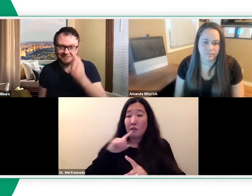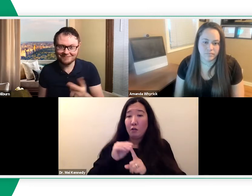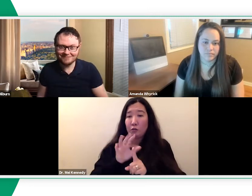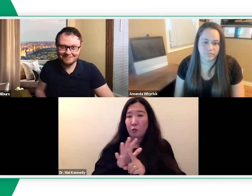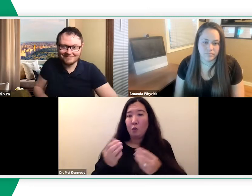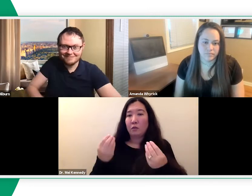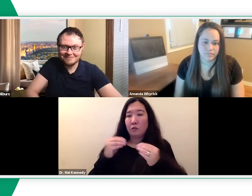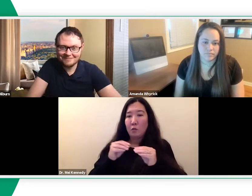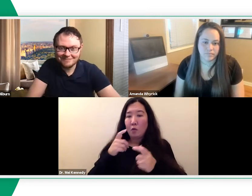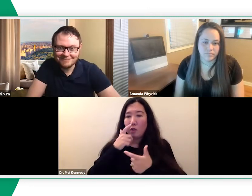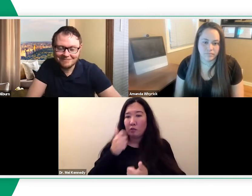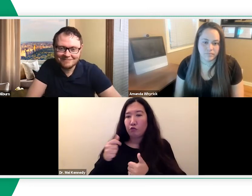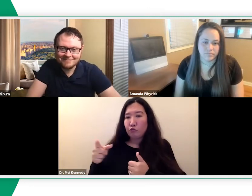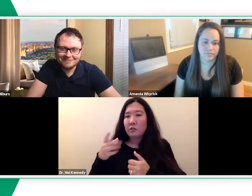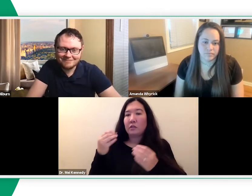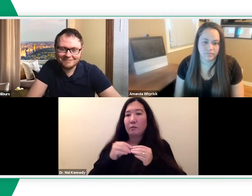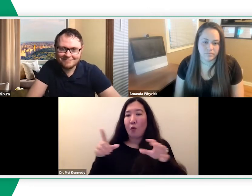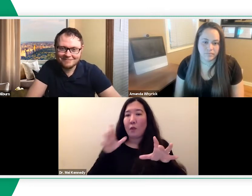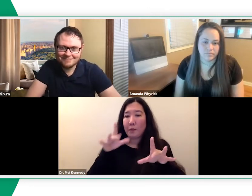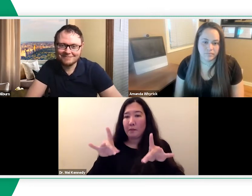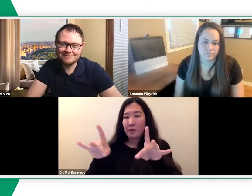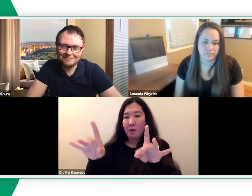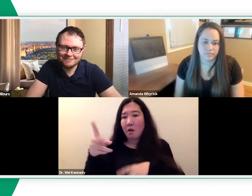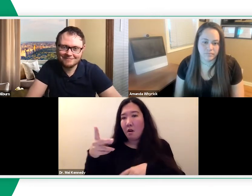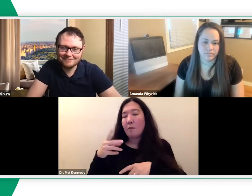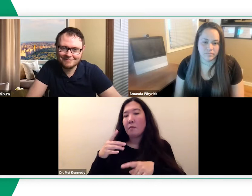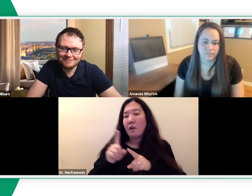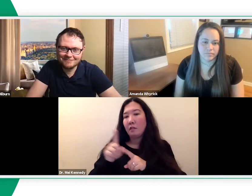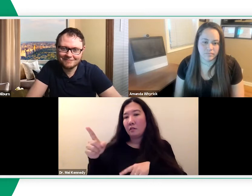This is very true. The younger students are exposed, the more they'll